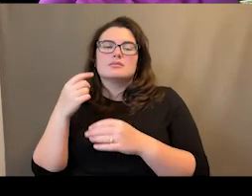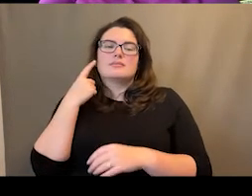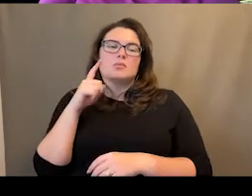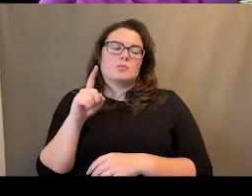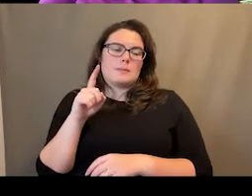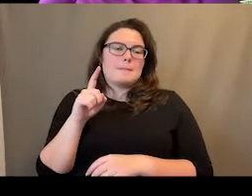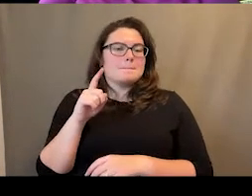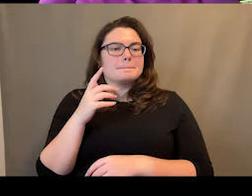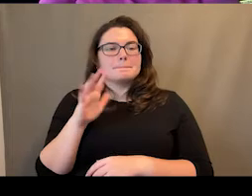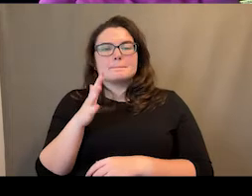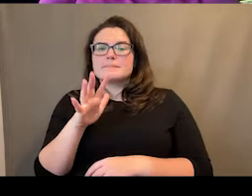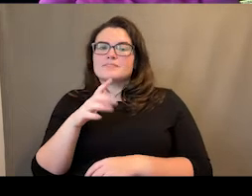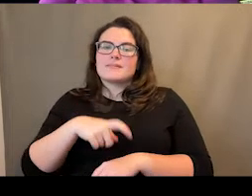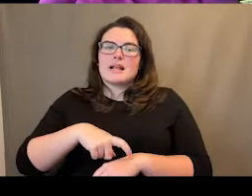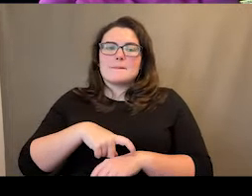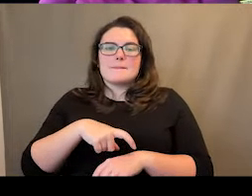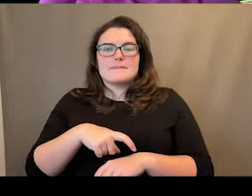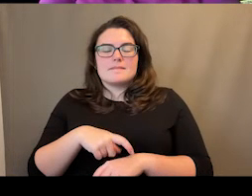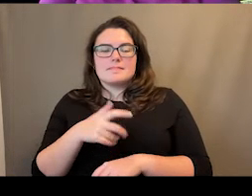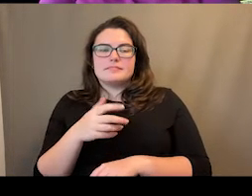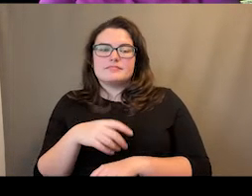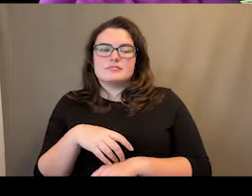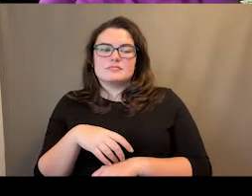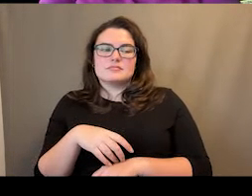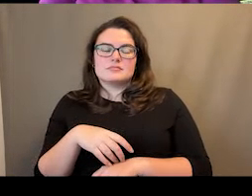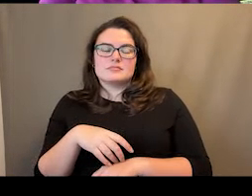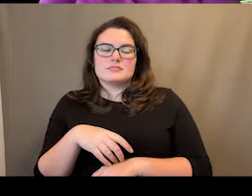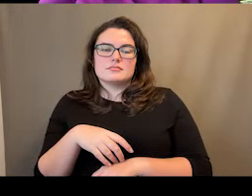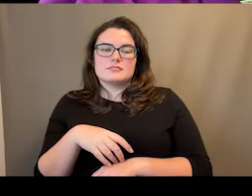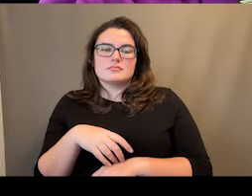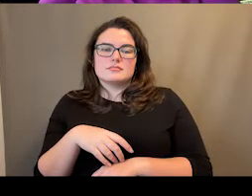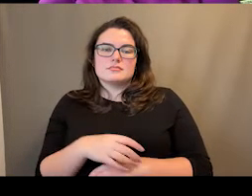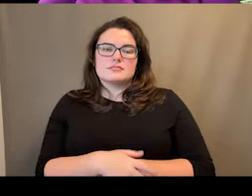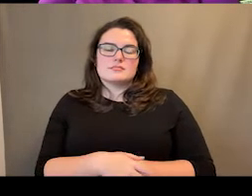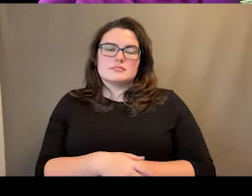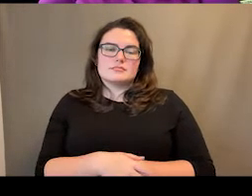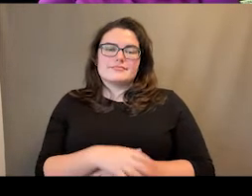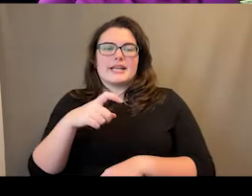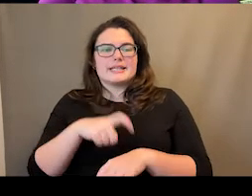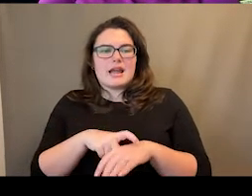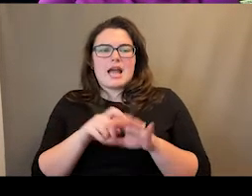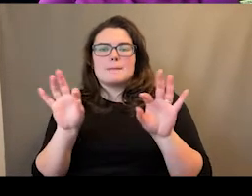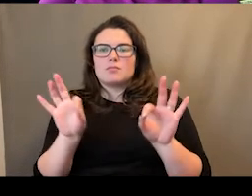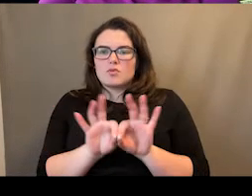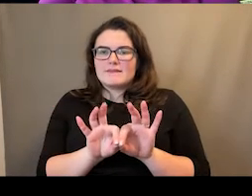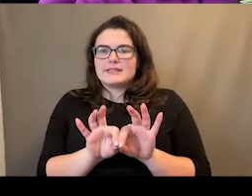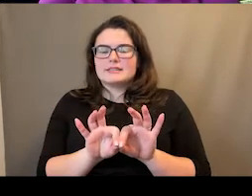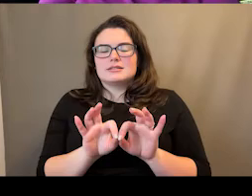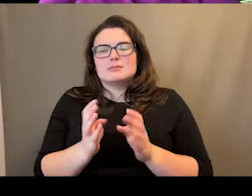time relevant proposals, I would say.